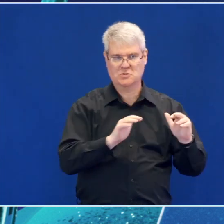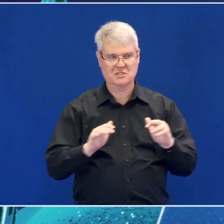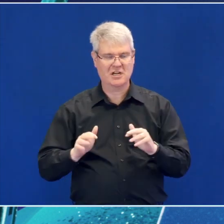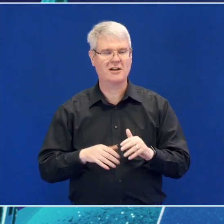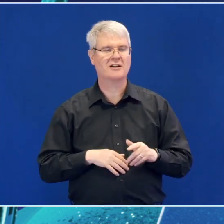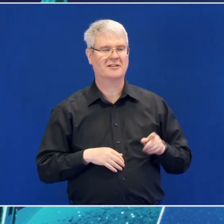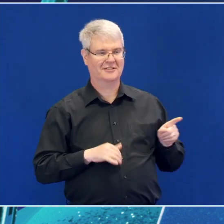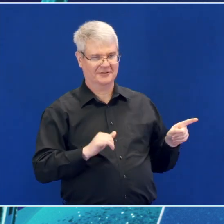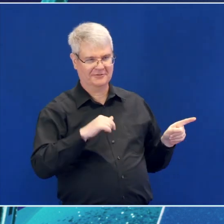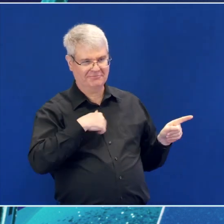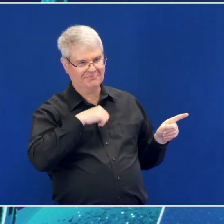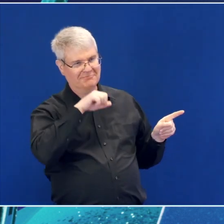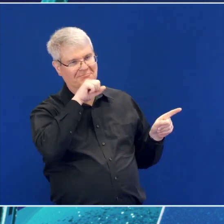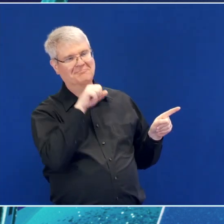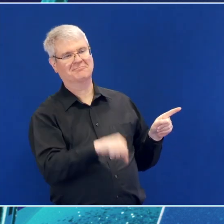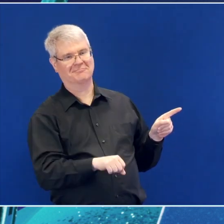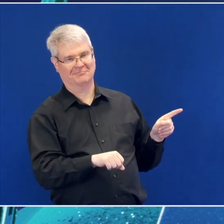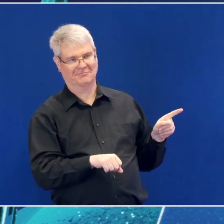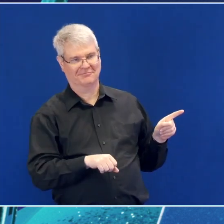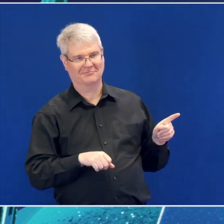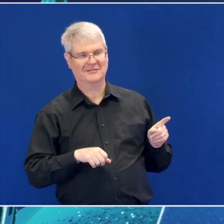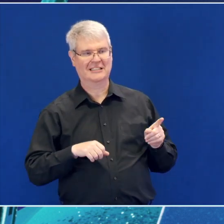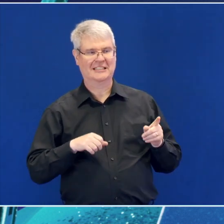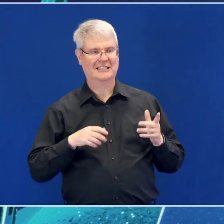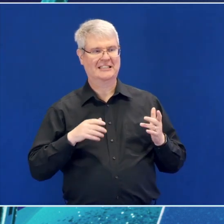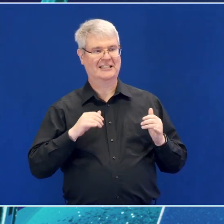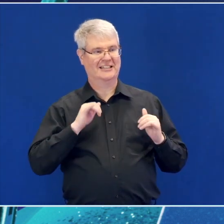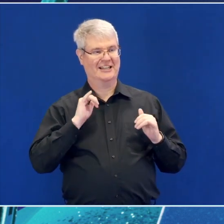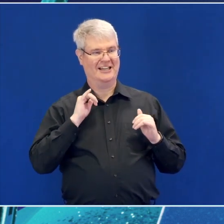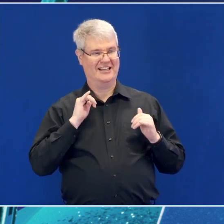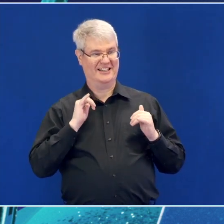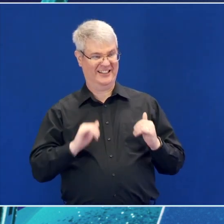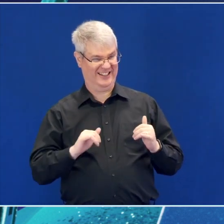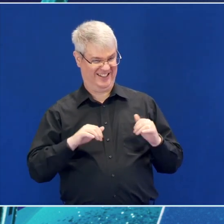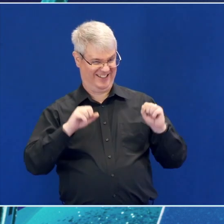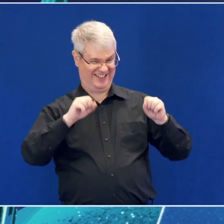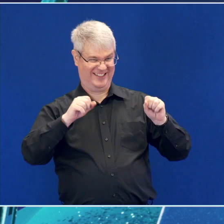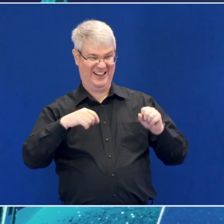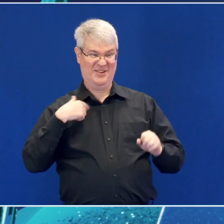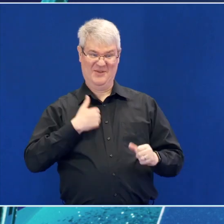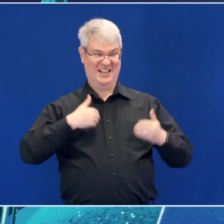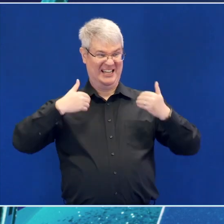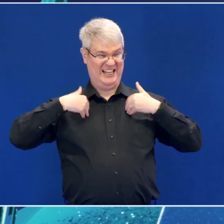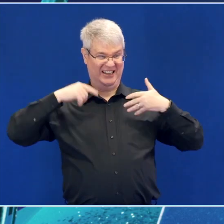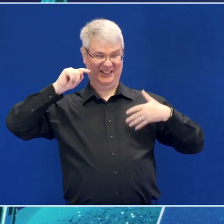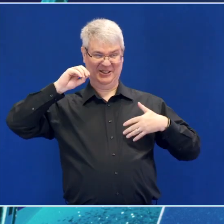from you all's perspective, there are so many tools that we have now for when we're working with agents in the coding context.